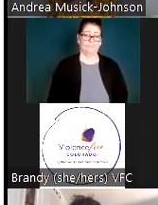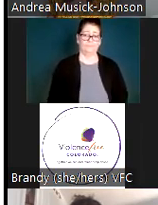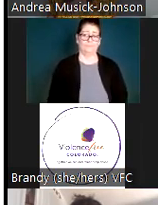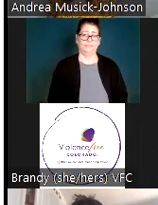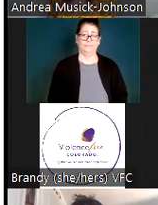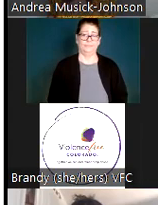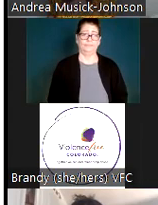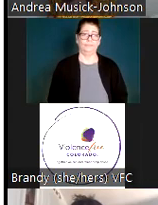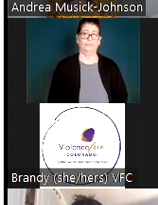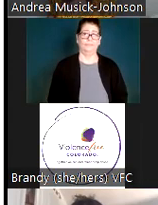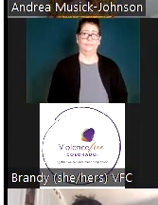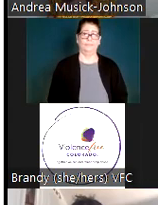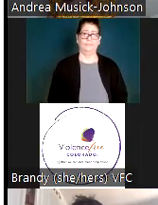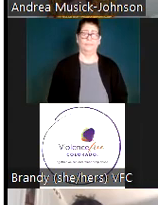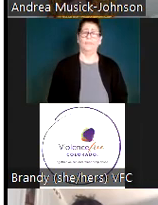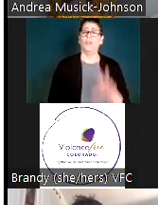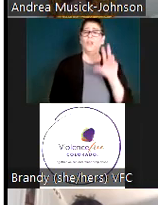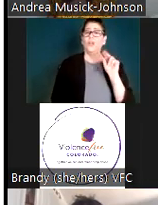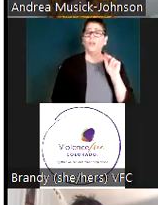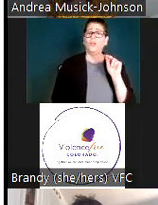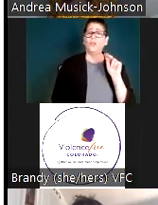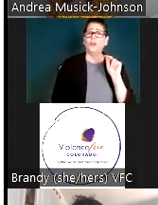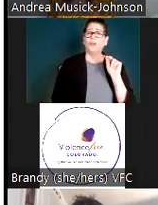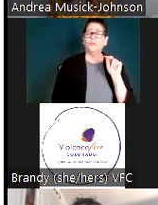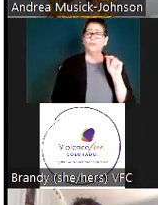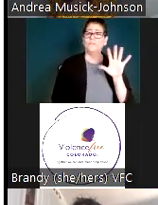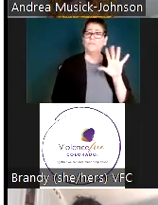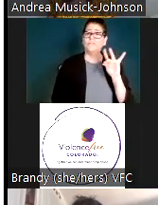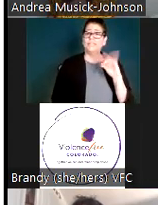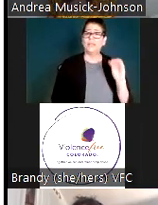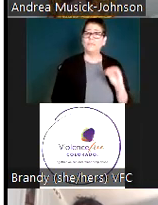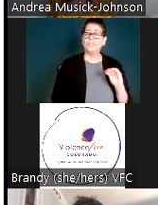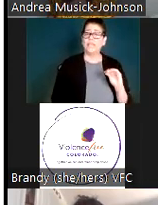No, Brandy, I'm showing that 58% participated in the poll.